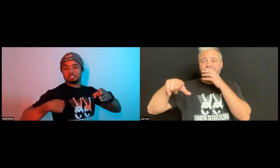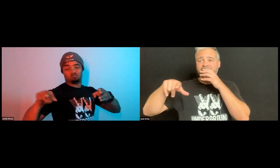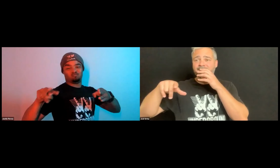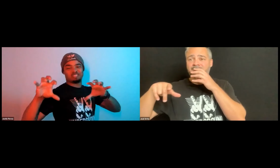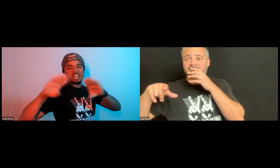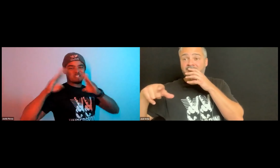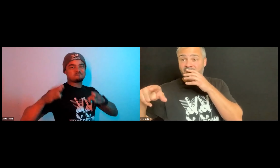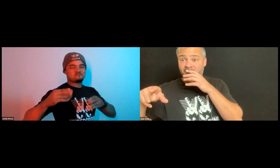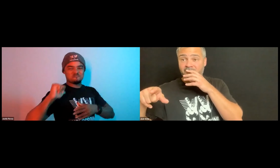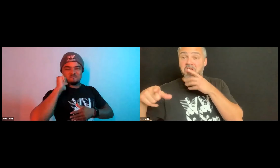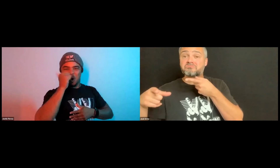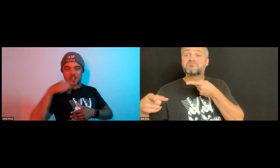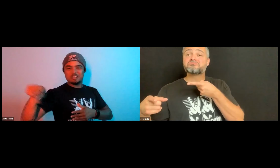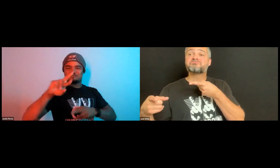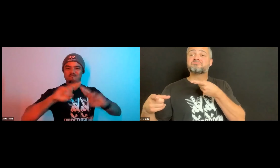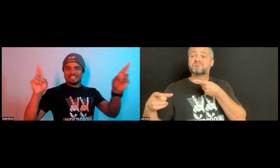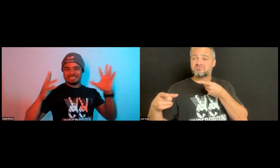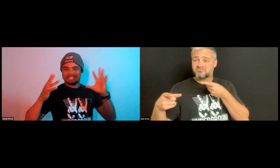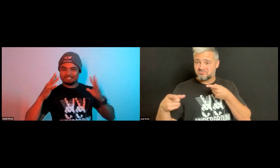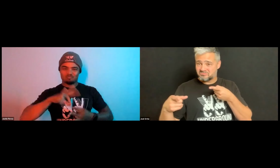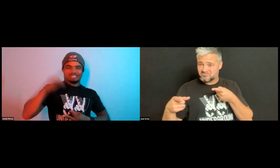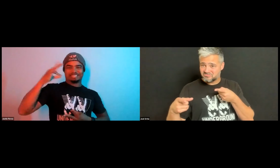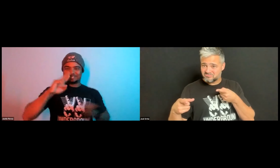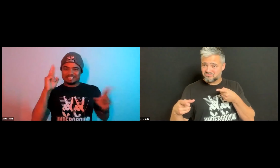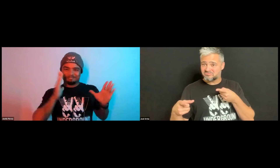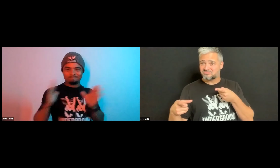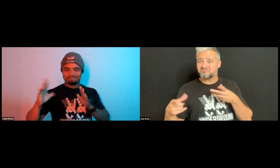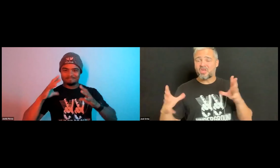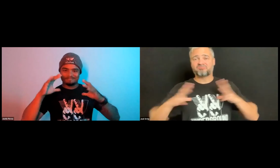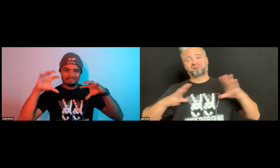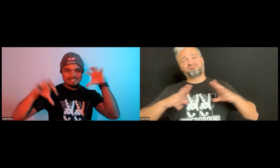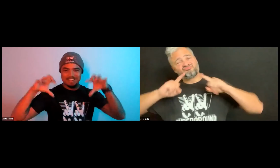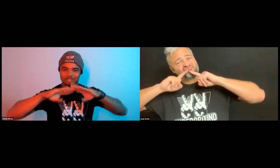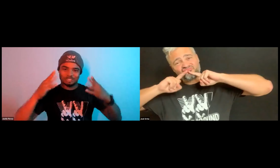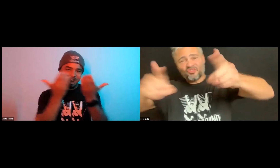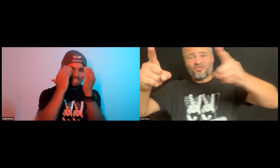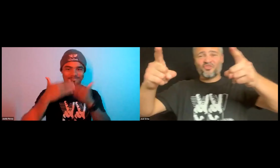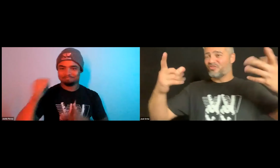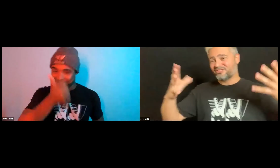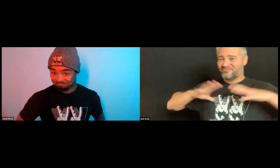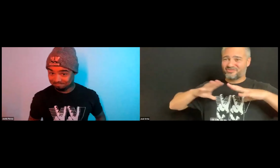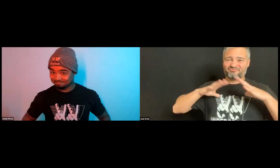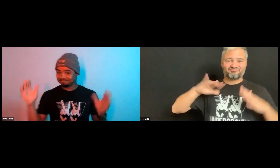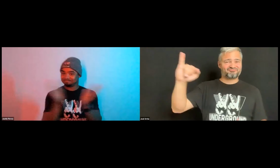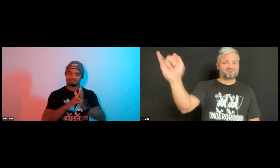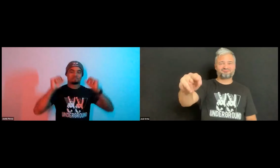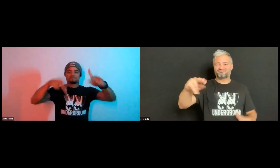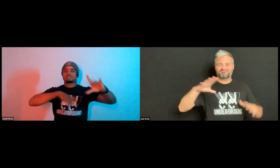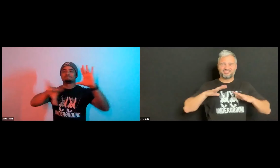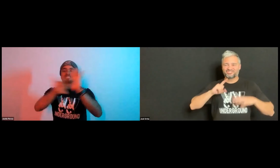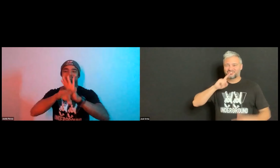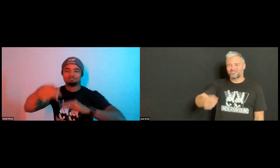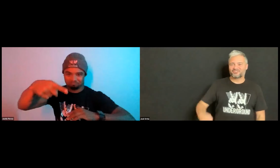Haunted house? Okay. Are you ready? Tomorrow, you be in the spirit! And get decorations for Halloween!